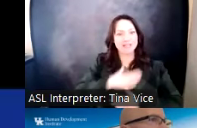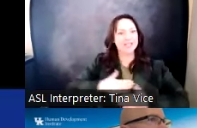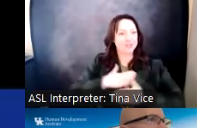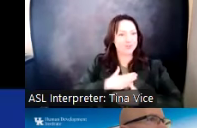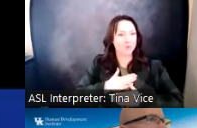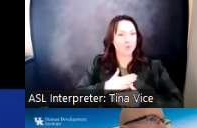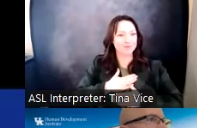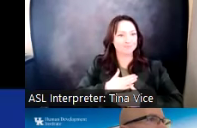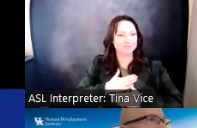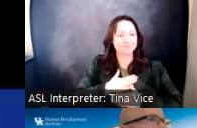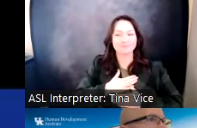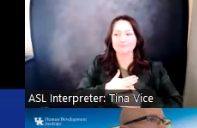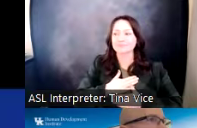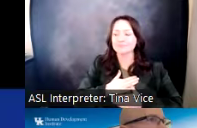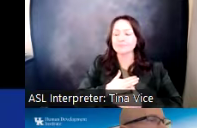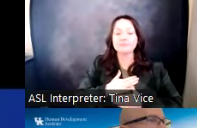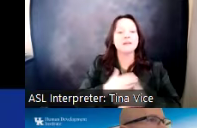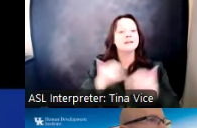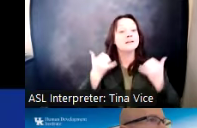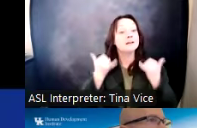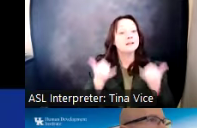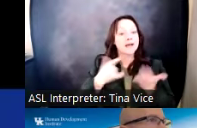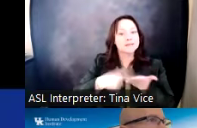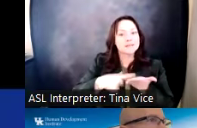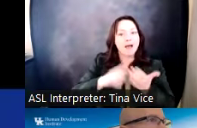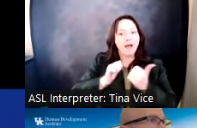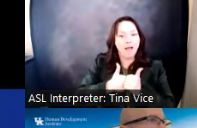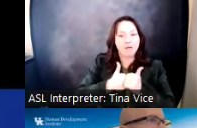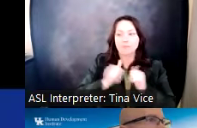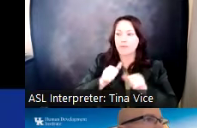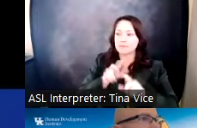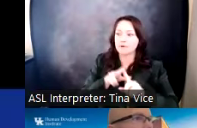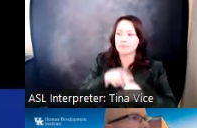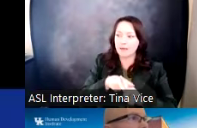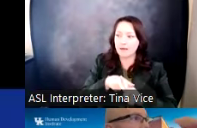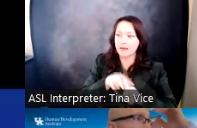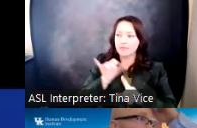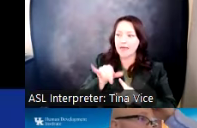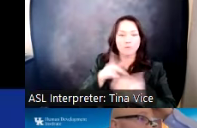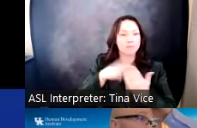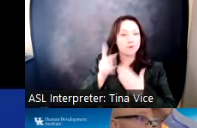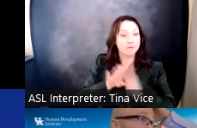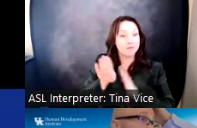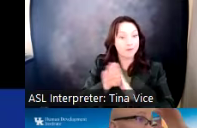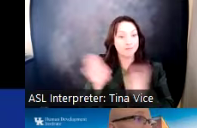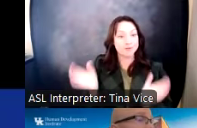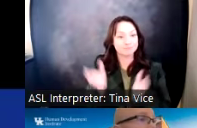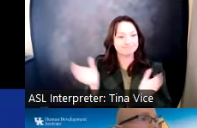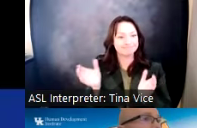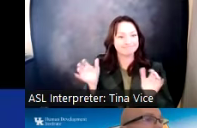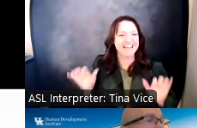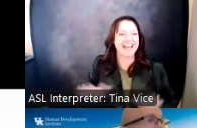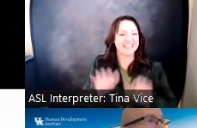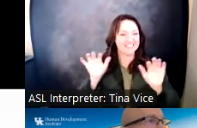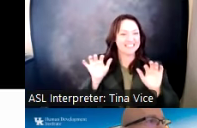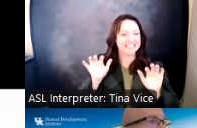So now I'm going to um discuss how we can practically apply those into program development to help promote activity.